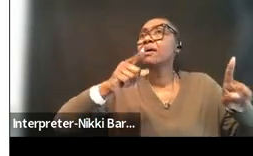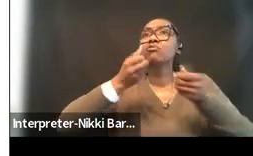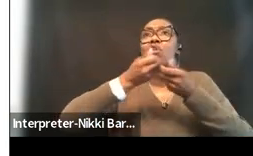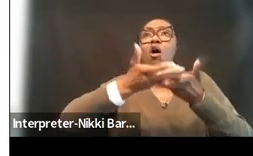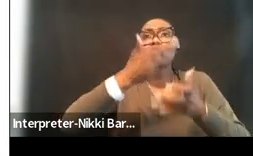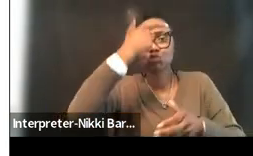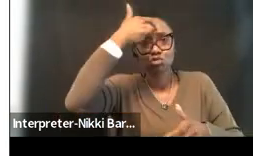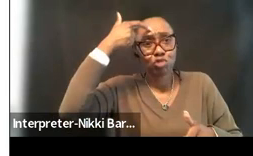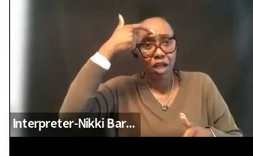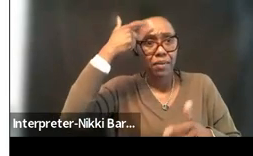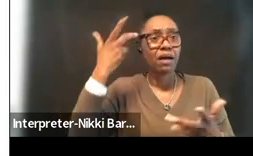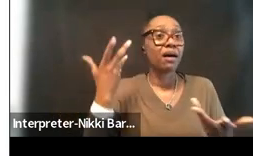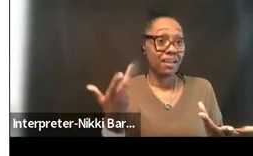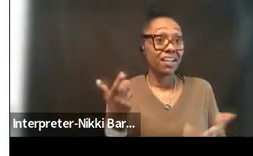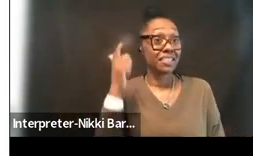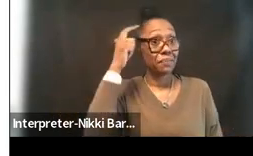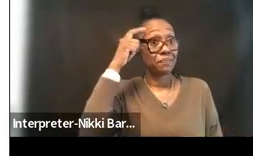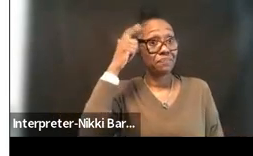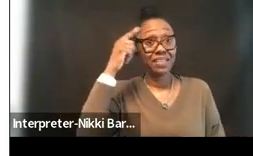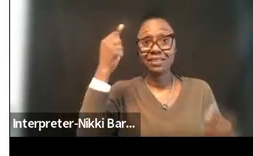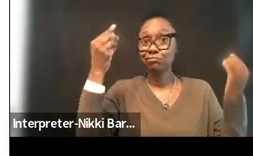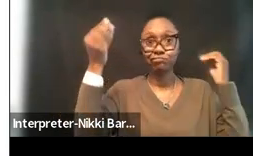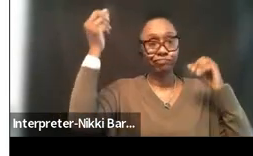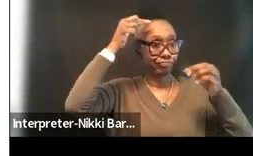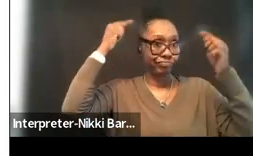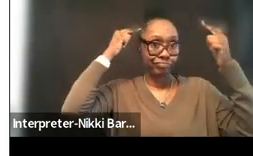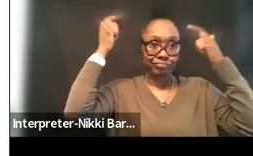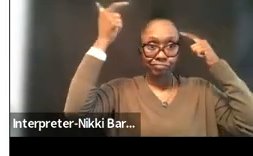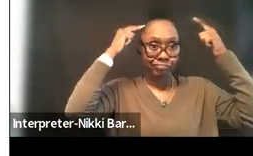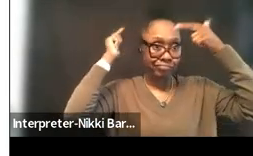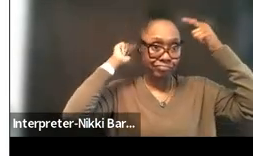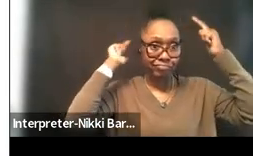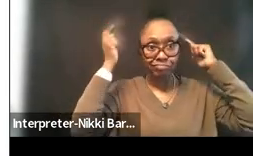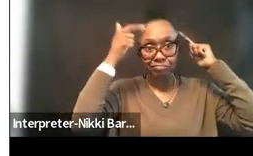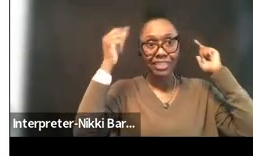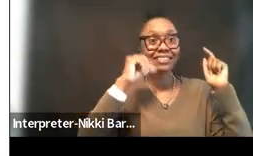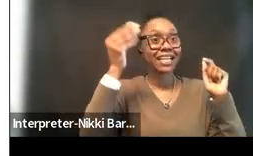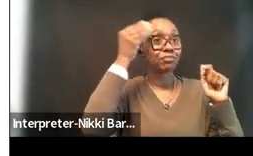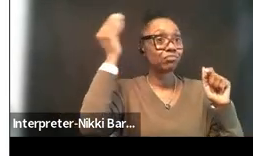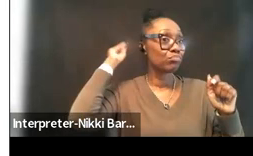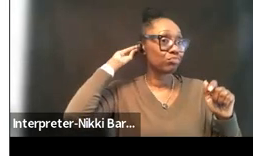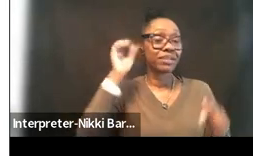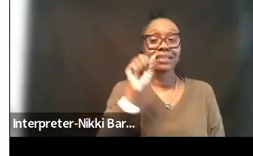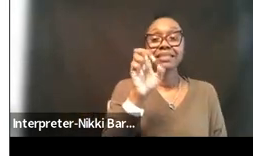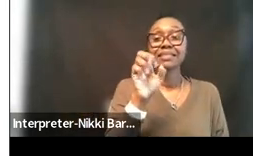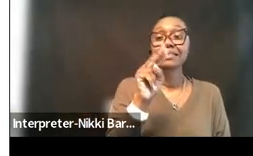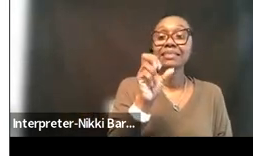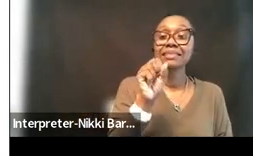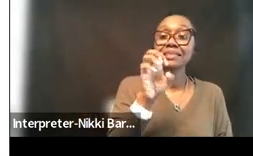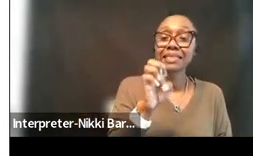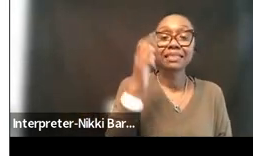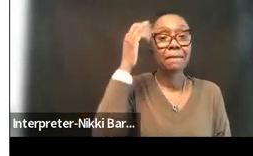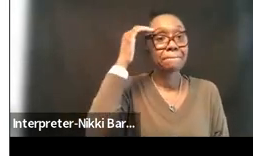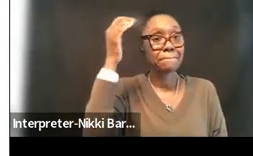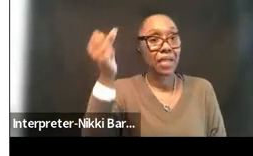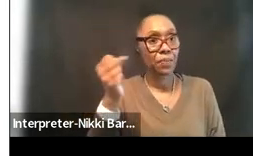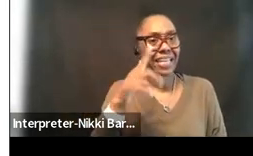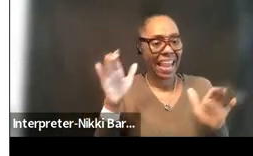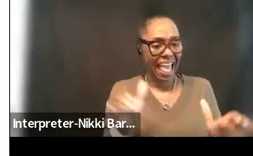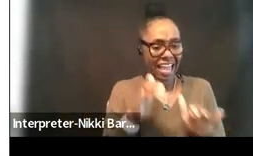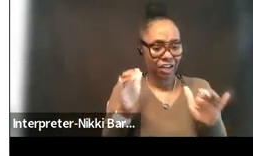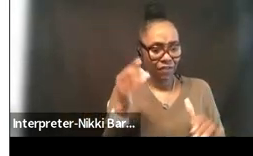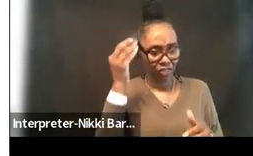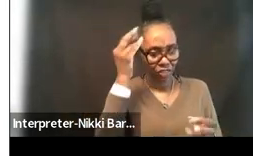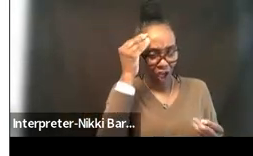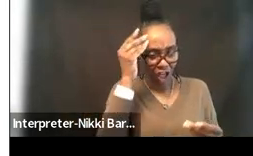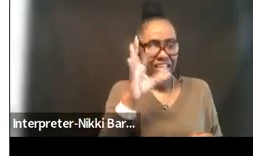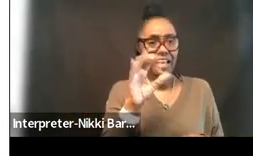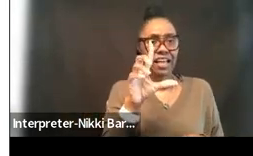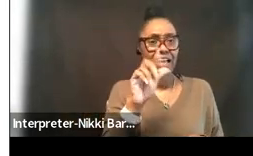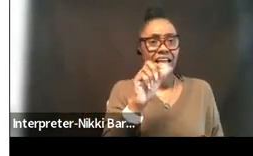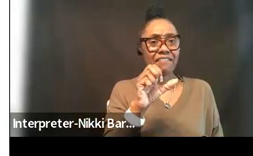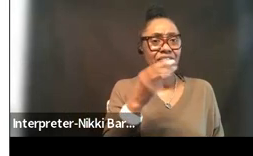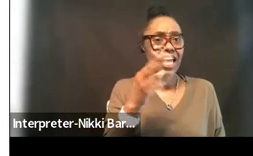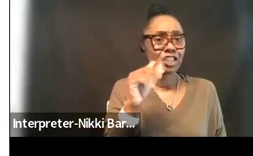Again, because this memory is just bouncing around and it's not being stored away since memory and other things can activate thoughts, these flashbacks to just intrude into our brain and be front and center.